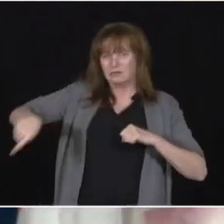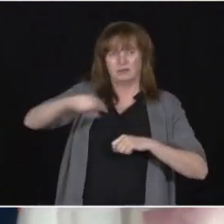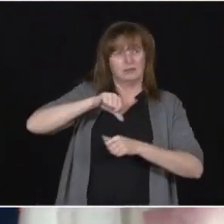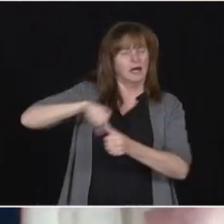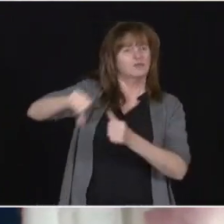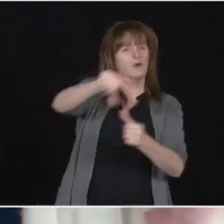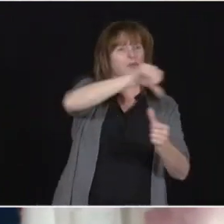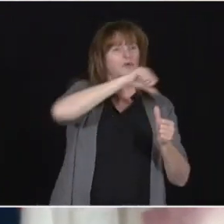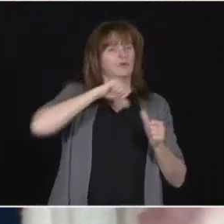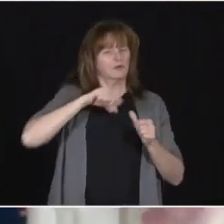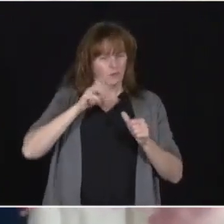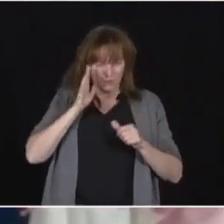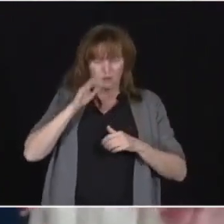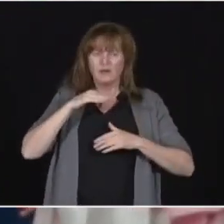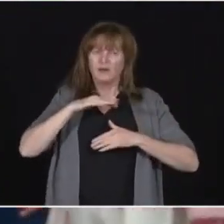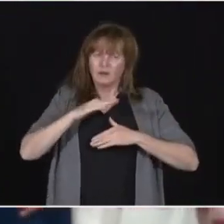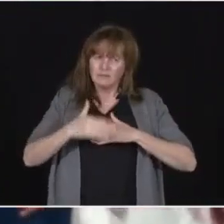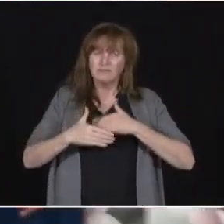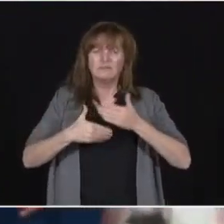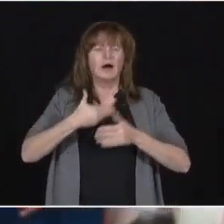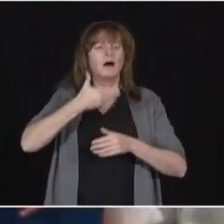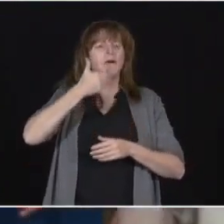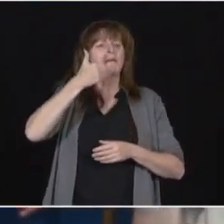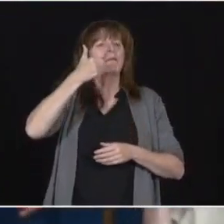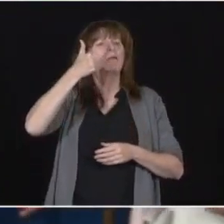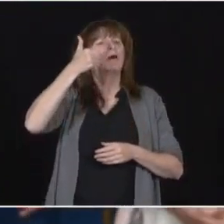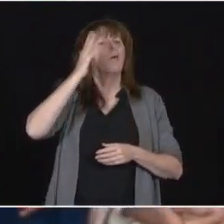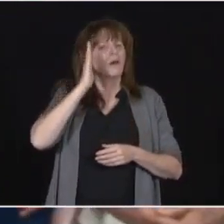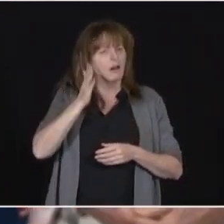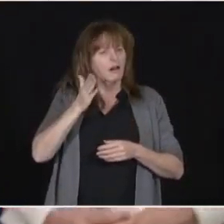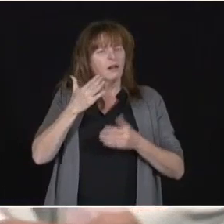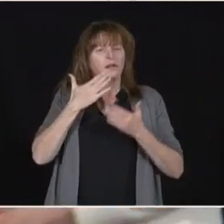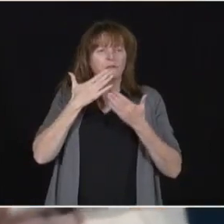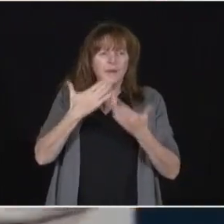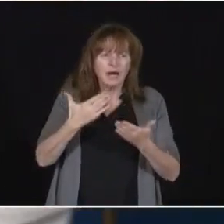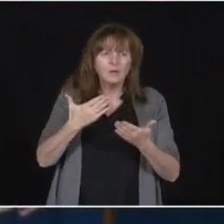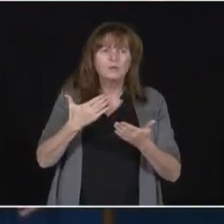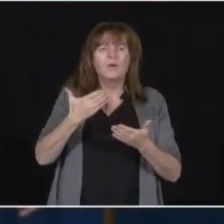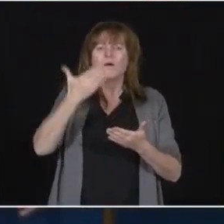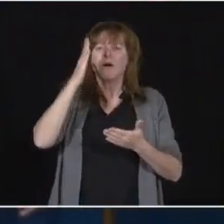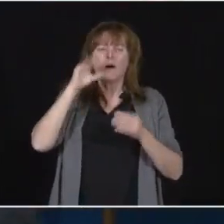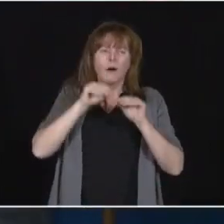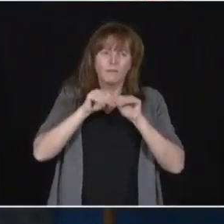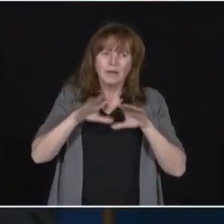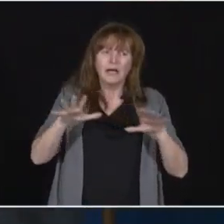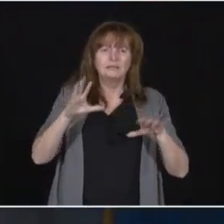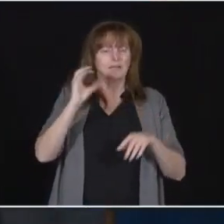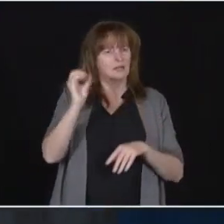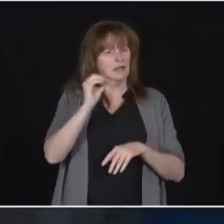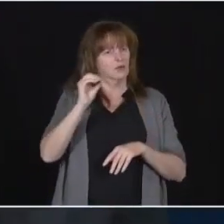Now I will hand it over to Minister Elliott. Thank you. Good afternoon.